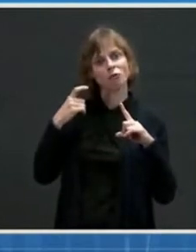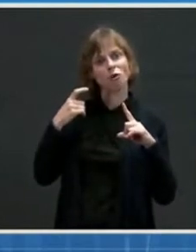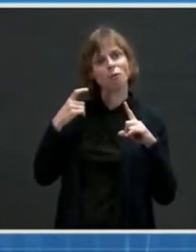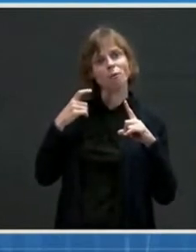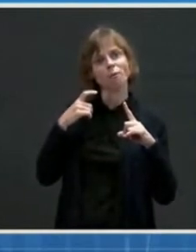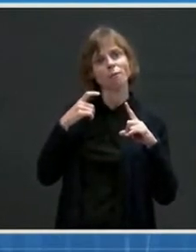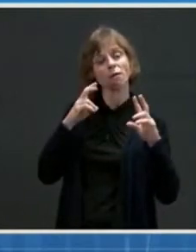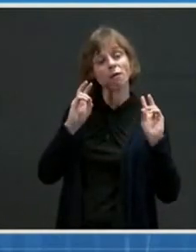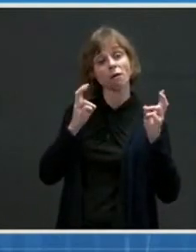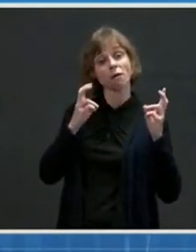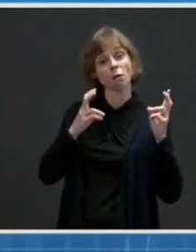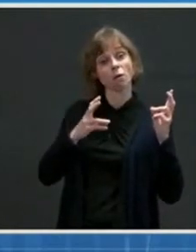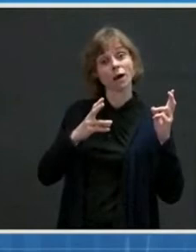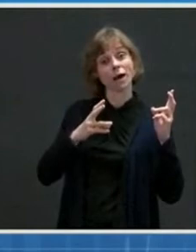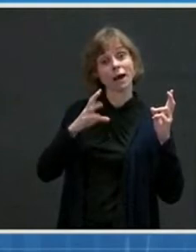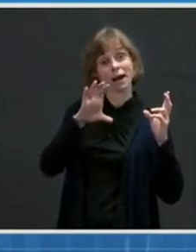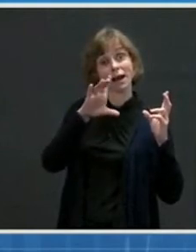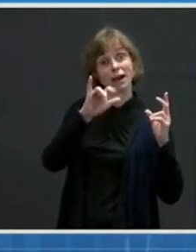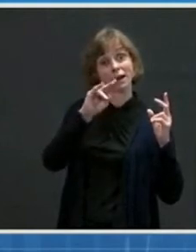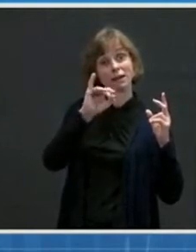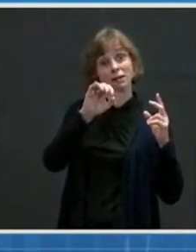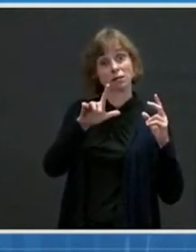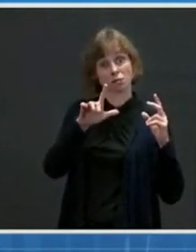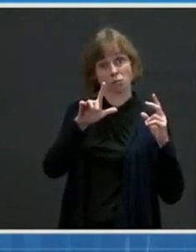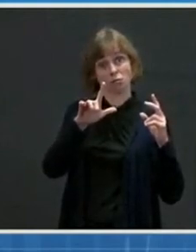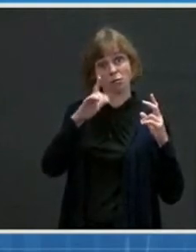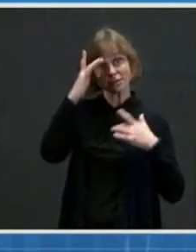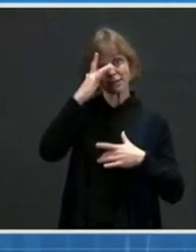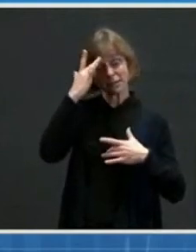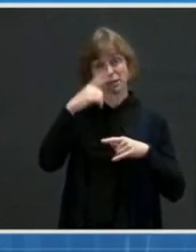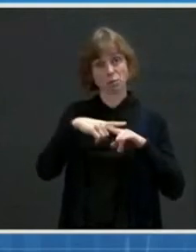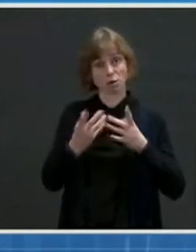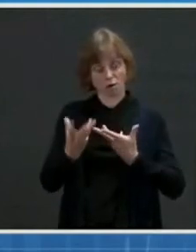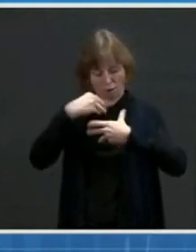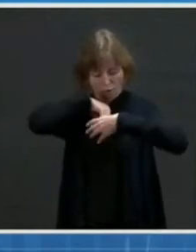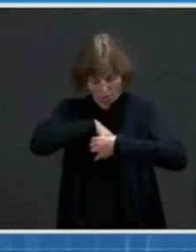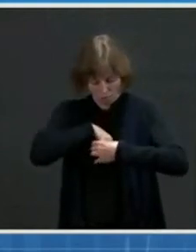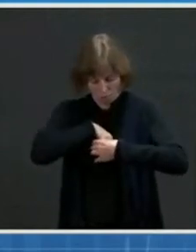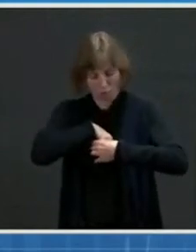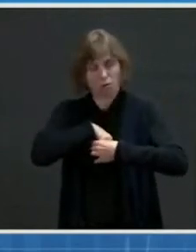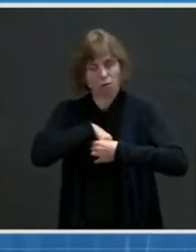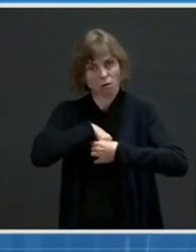DISEASE, WHICH IS THE PRIMARY END POINT OF THE VACCINE